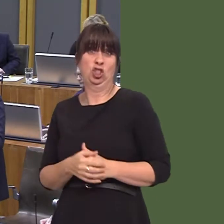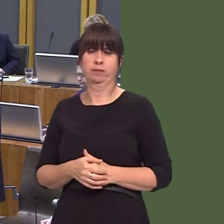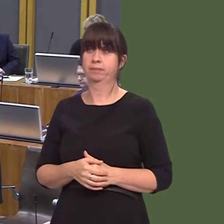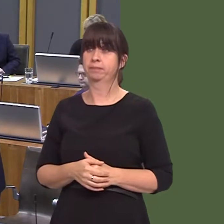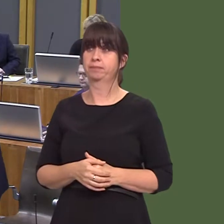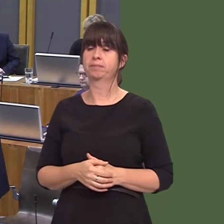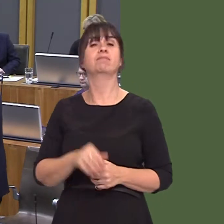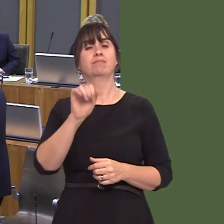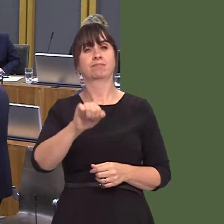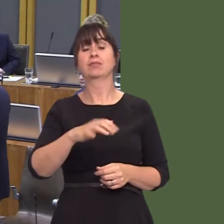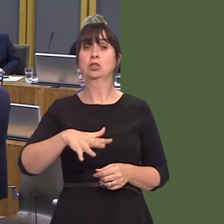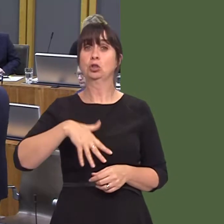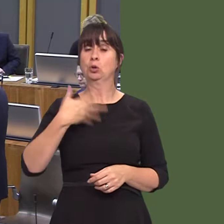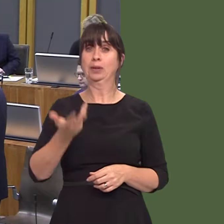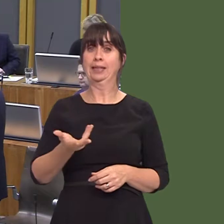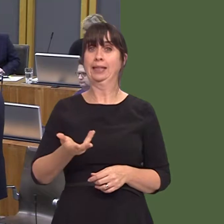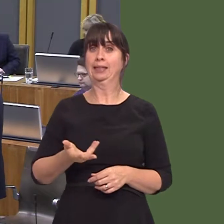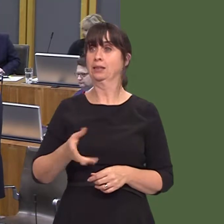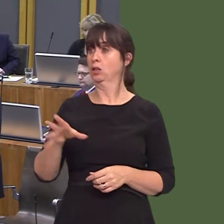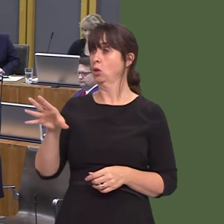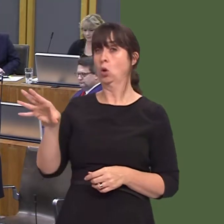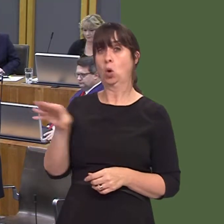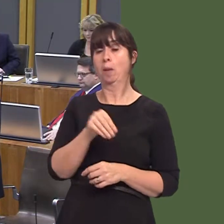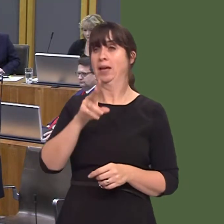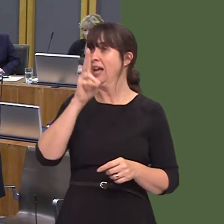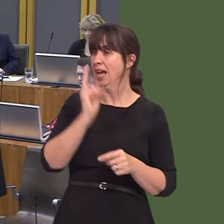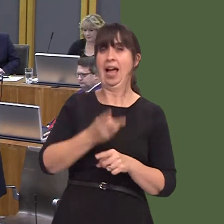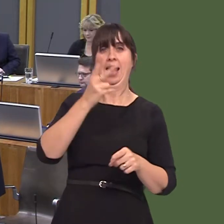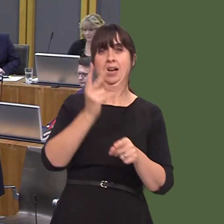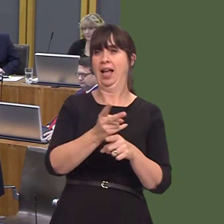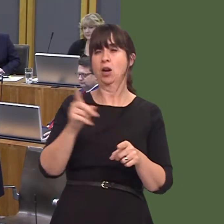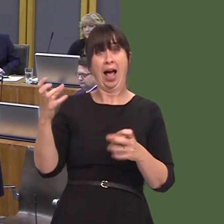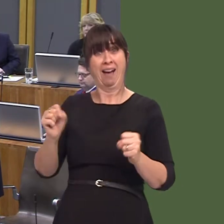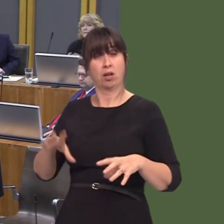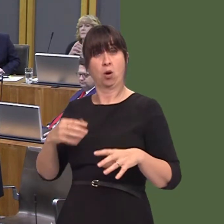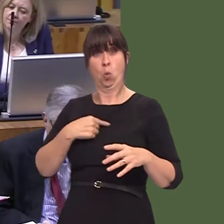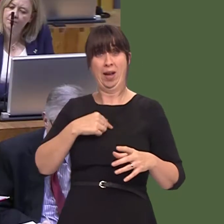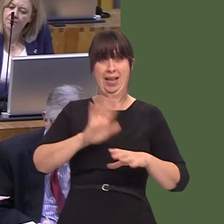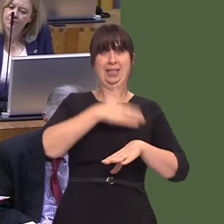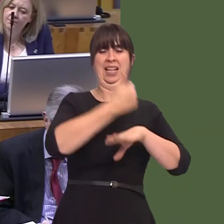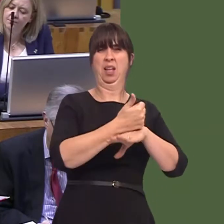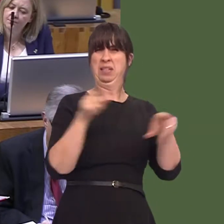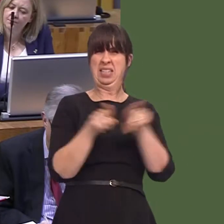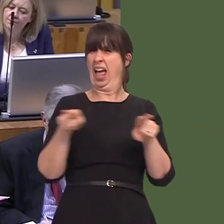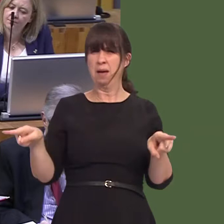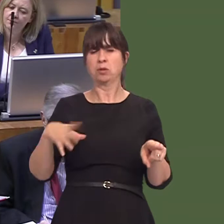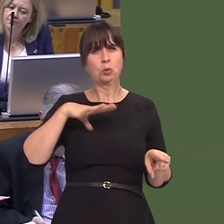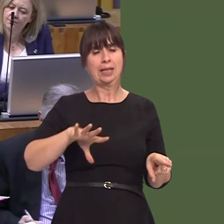Thereís no need to replicate whatís already being done or to reinvent the wheel. We know there are organisations that have first-hand experience on the ground of helping